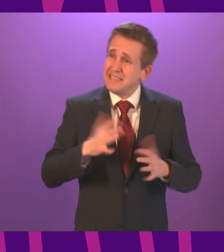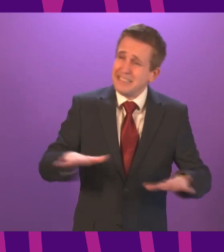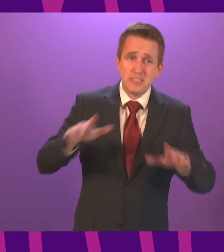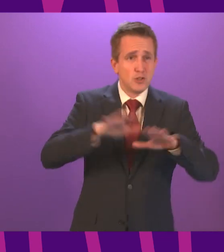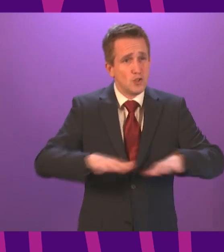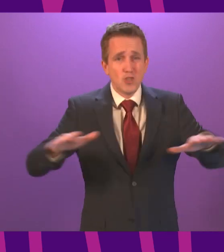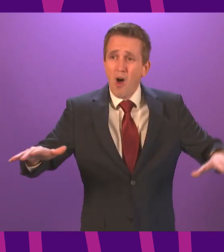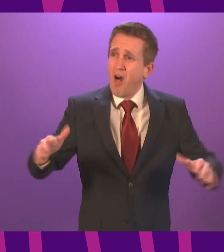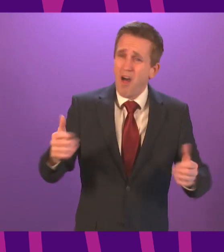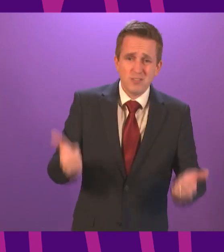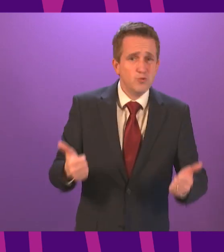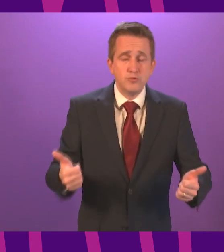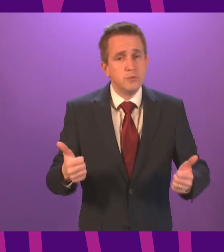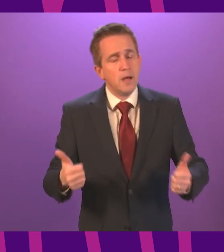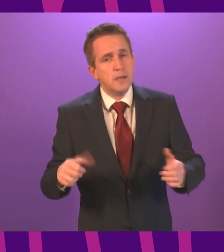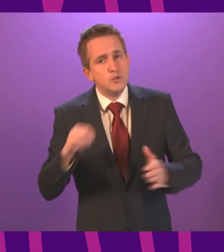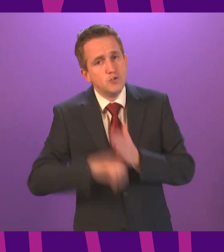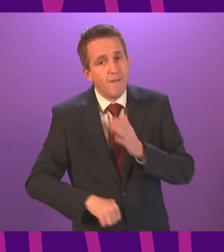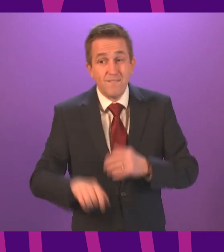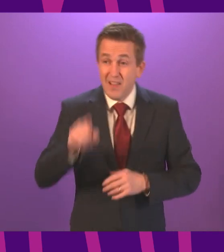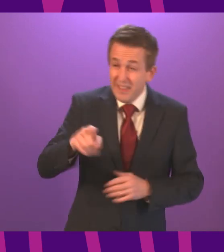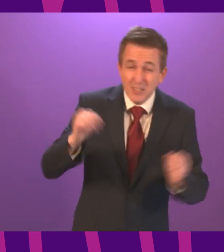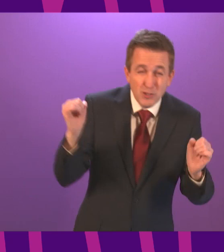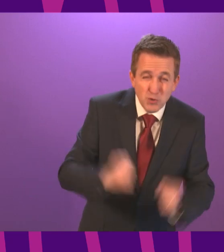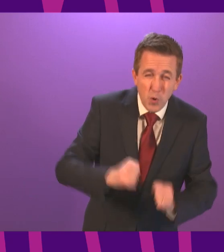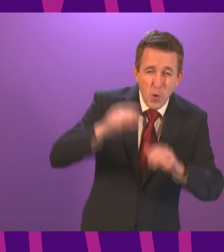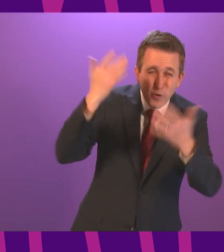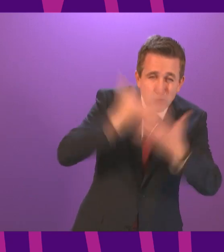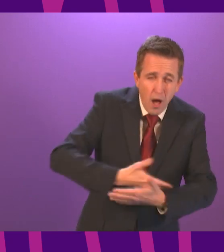they are the cold, wet, short, dark days of winter, when the fear of isolation and loneliness